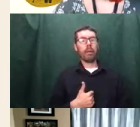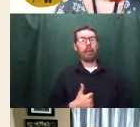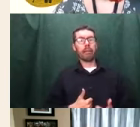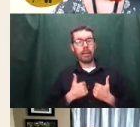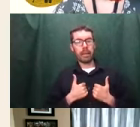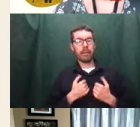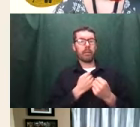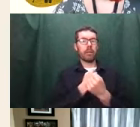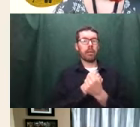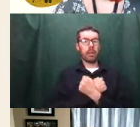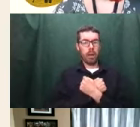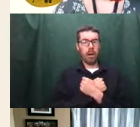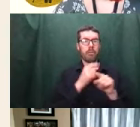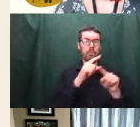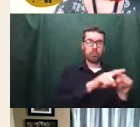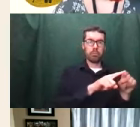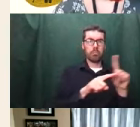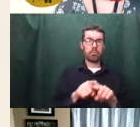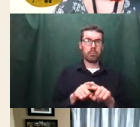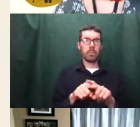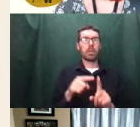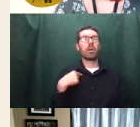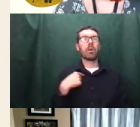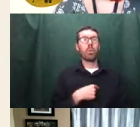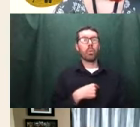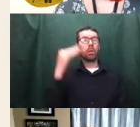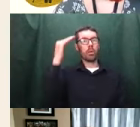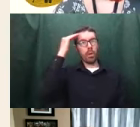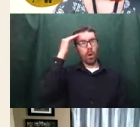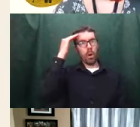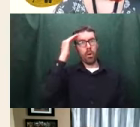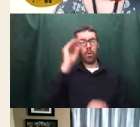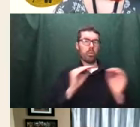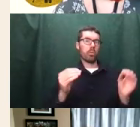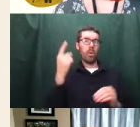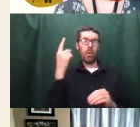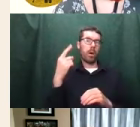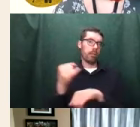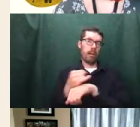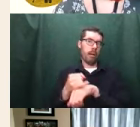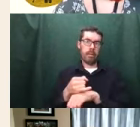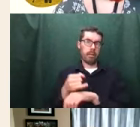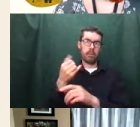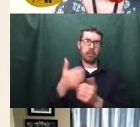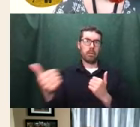uh, we know no person is an island. We need one another to live. Sorry about the confusion